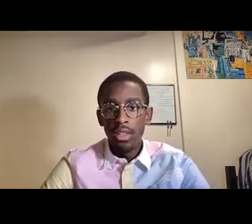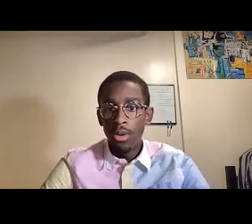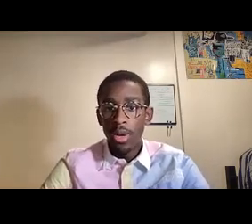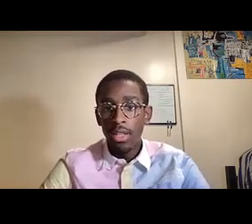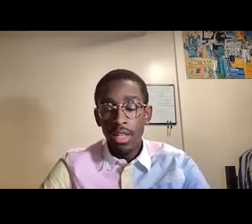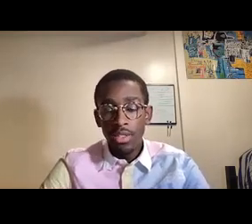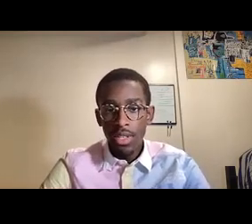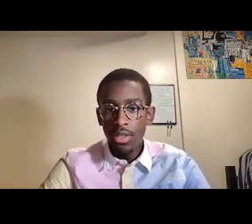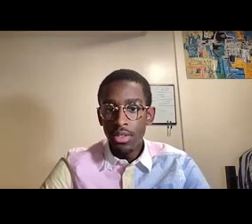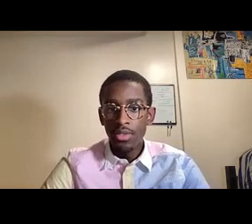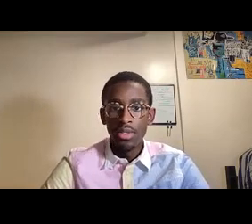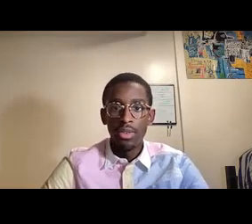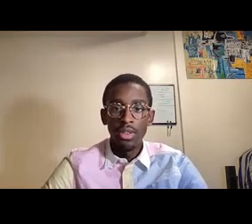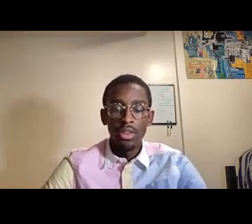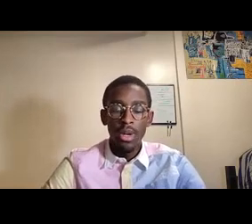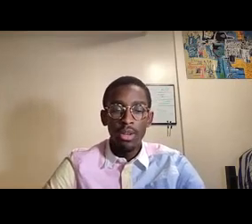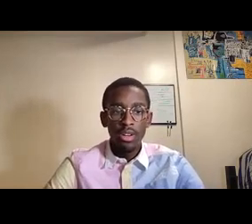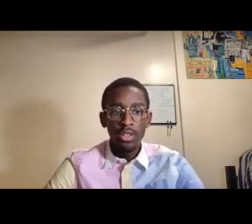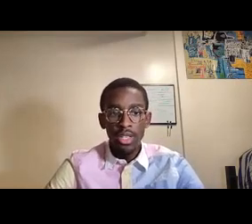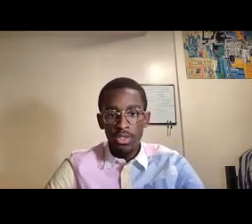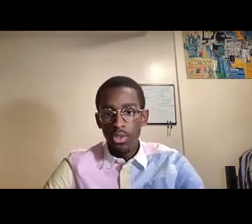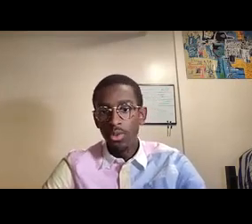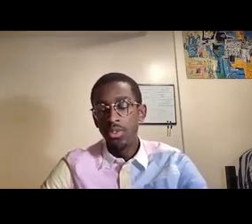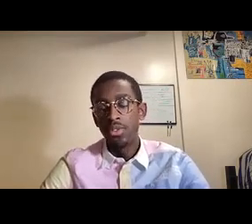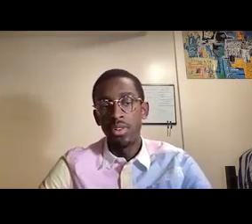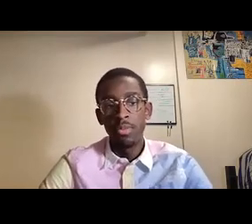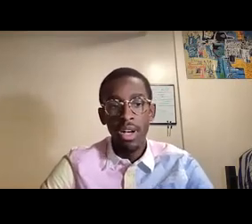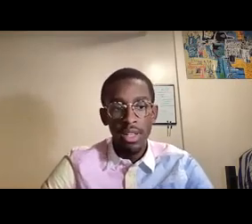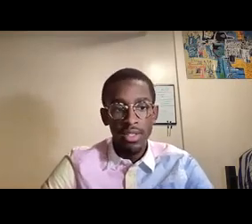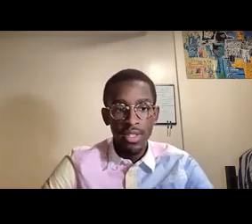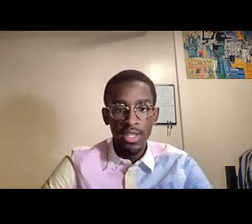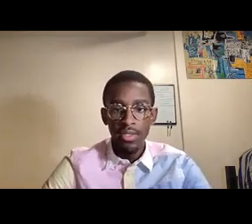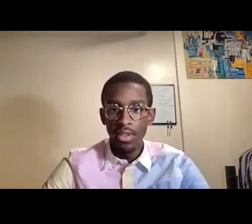nearby legislators, you can learn about current issues, and certain policies